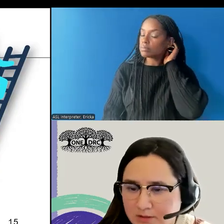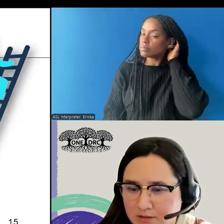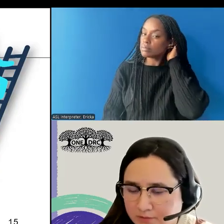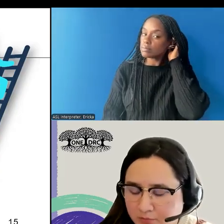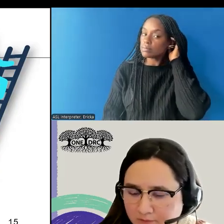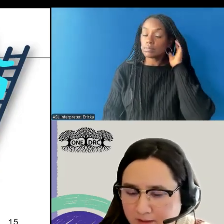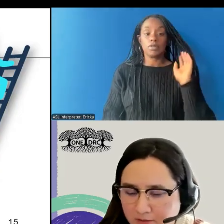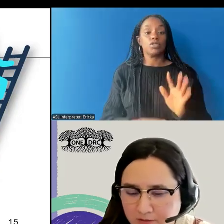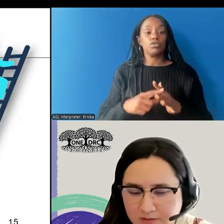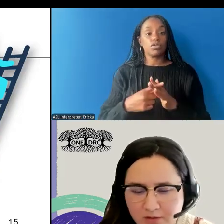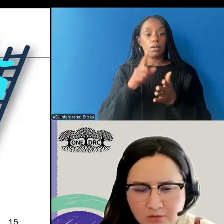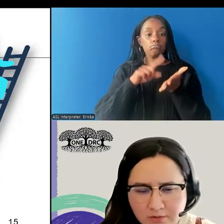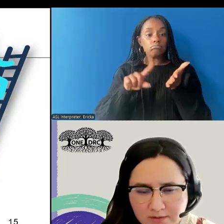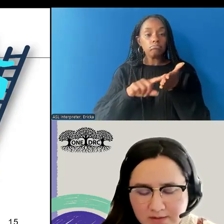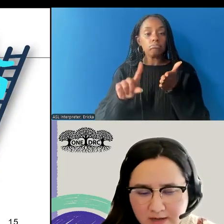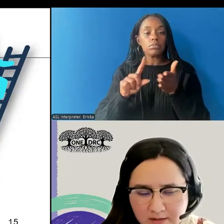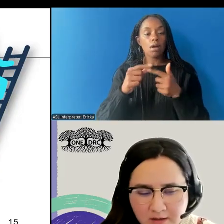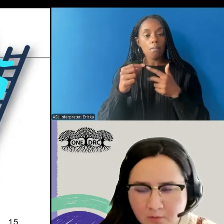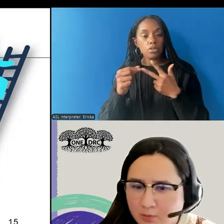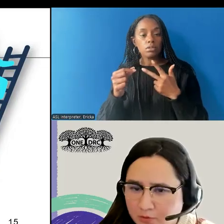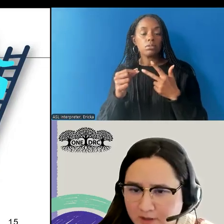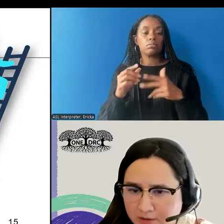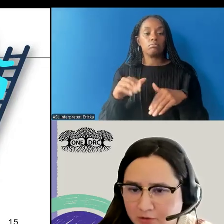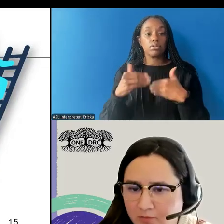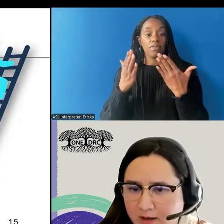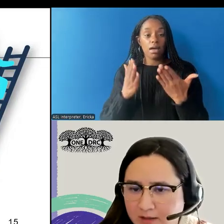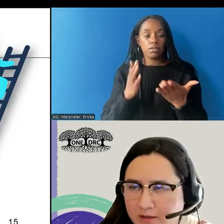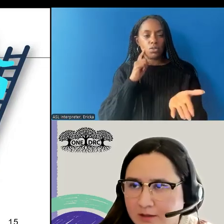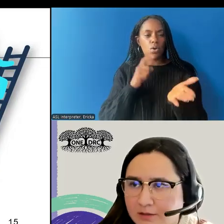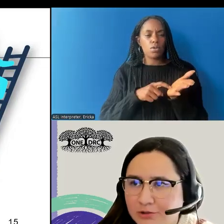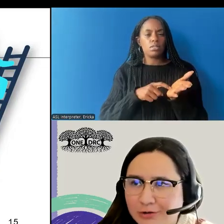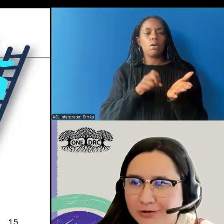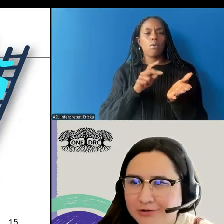at different providers, and you notice that one provider might charge